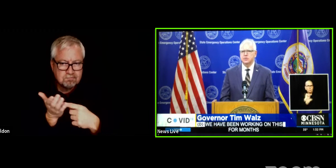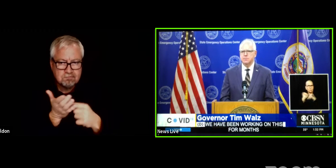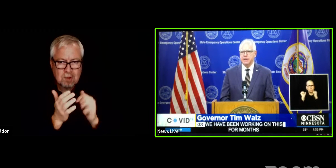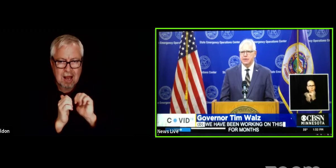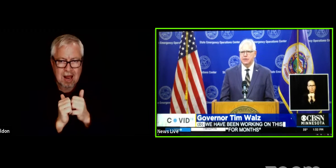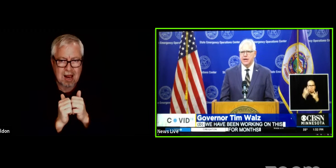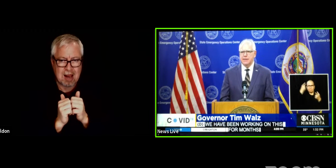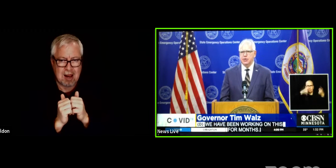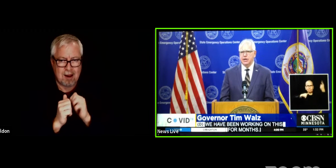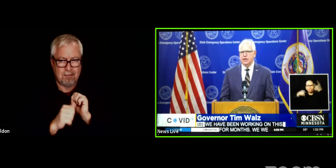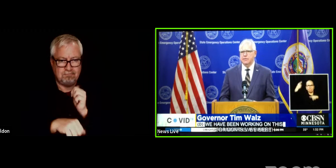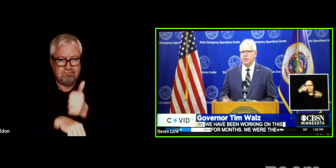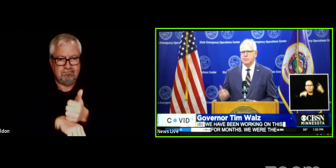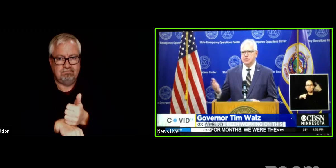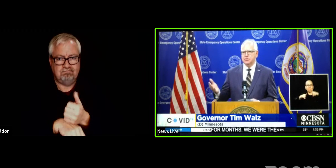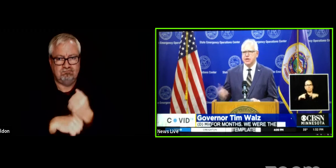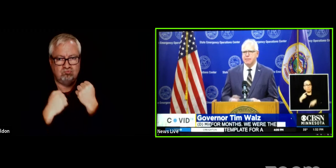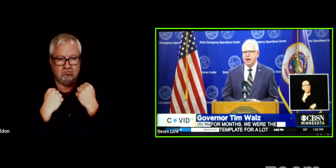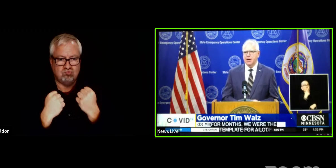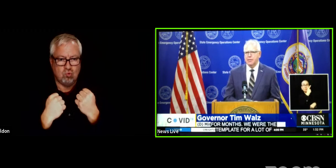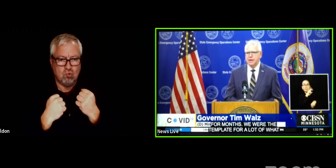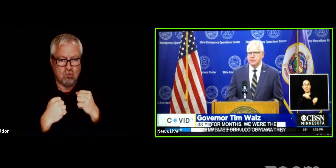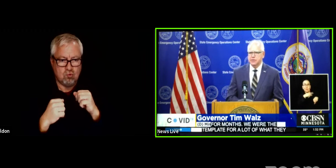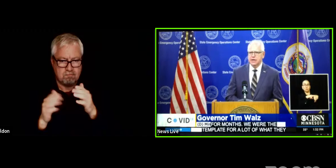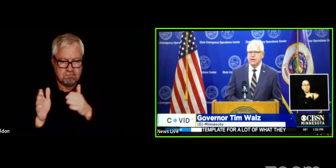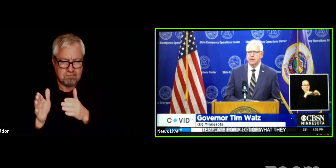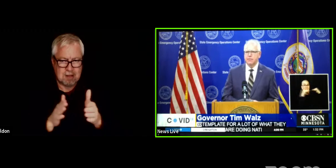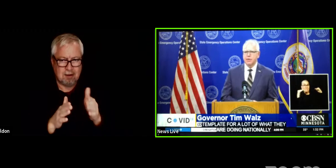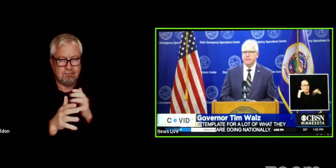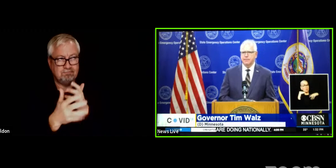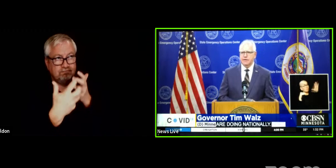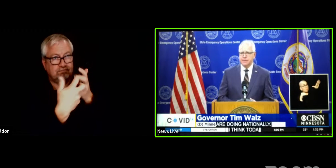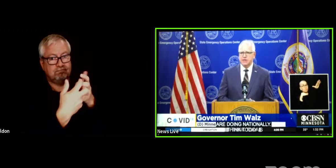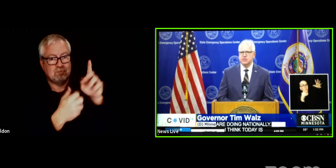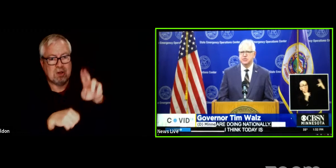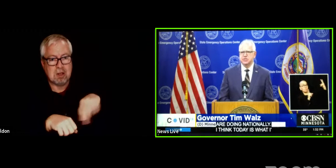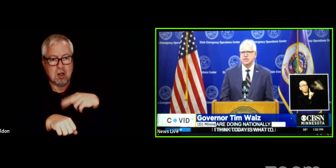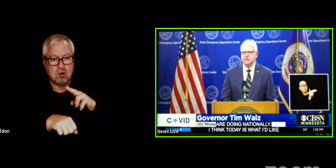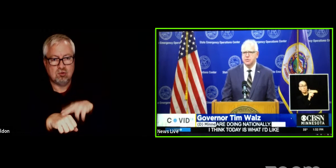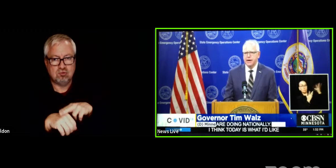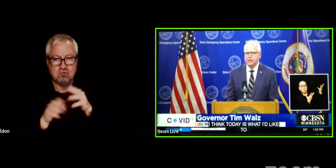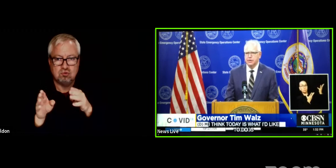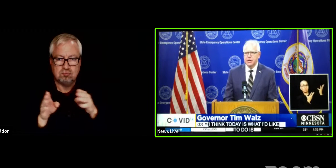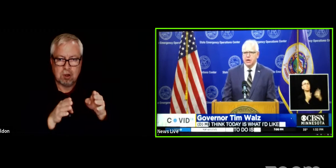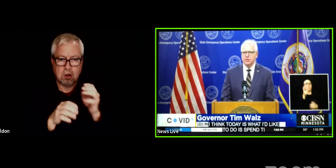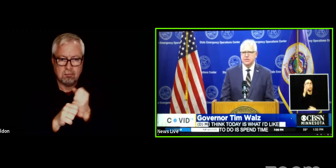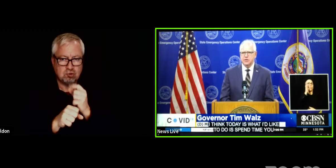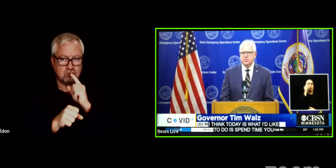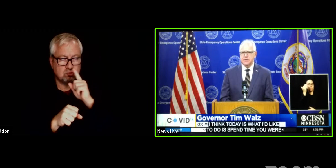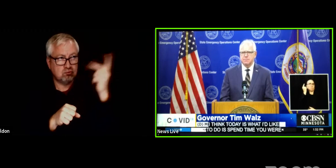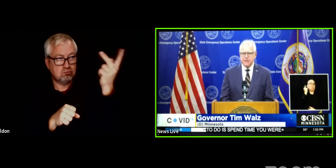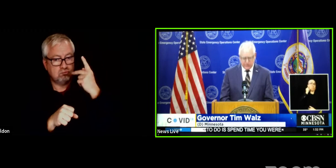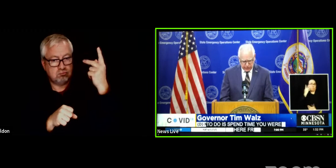SPEND A LITTLE TIME, YOU'LL HEAR FROM COMMISSIONER JAN MALCOLM AND INFECTIOUS DISEASE DIRECTOR KRIS EHRESMANN AND YOU'LL